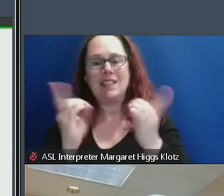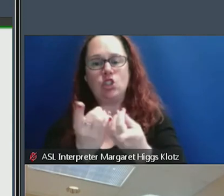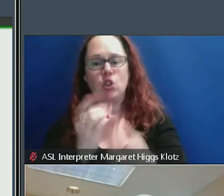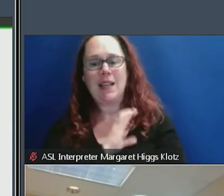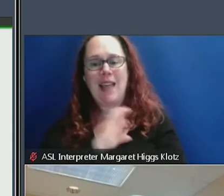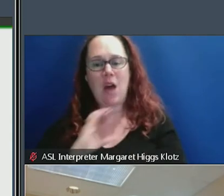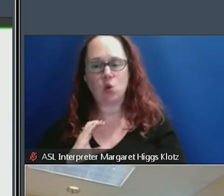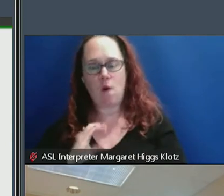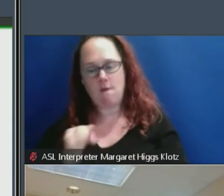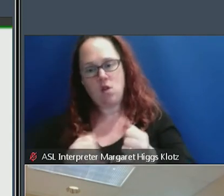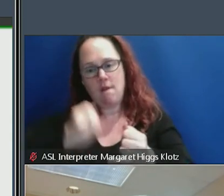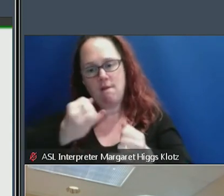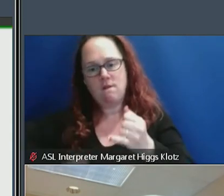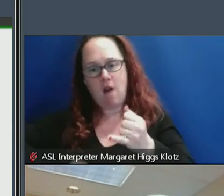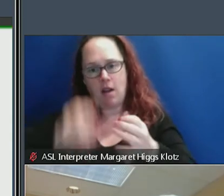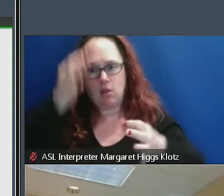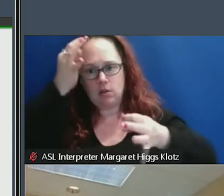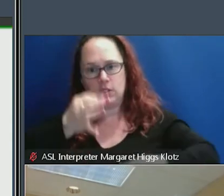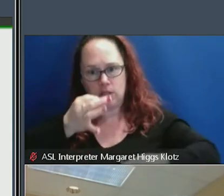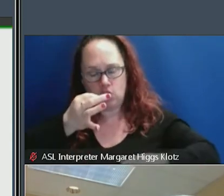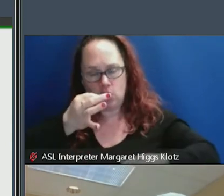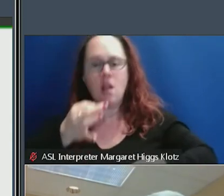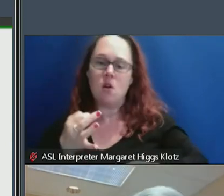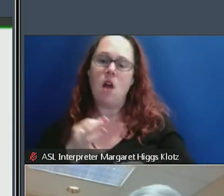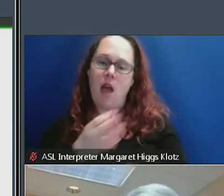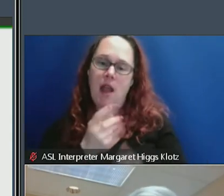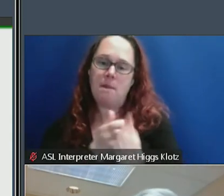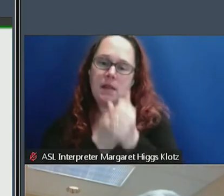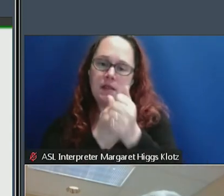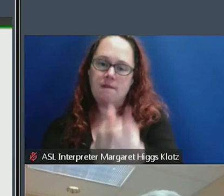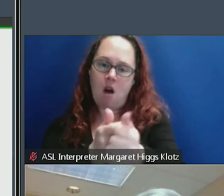accordance with the applicable law. Now.